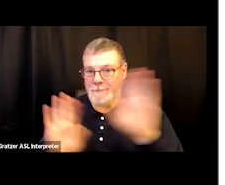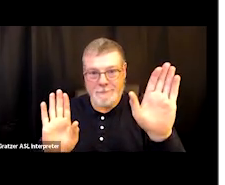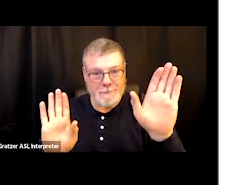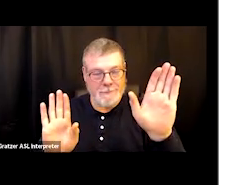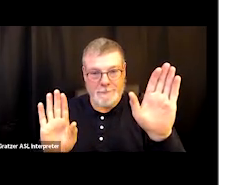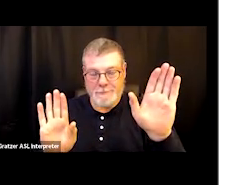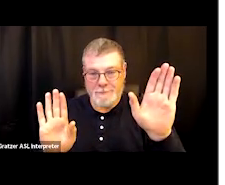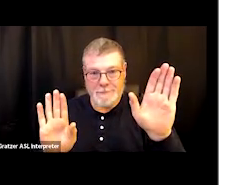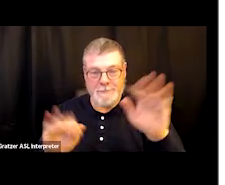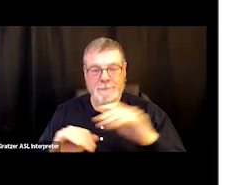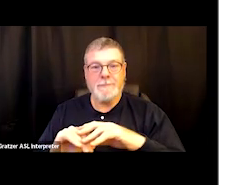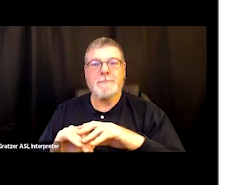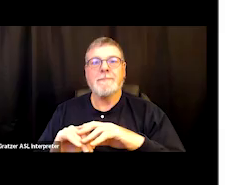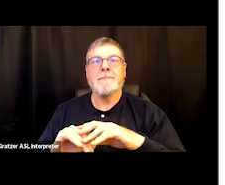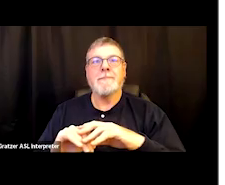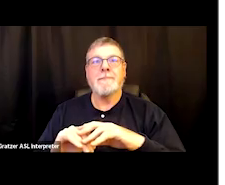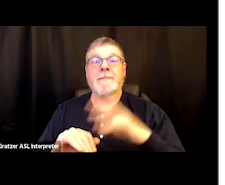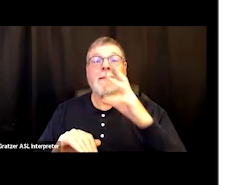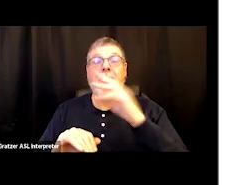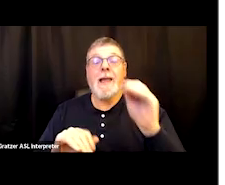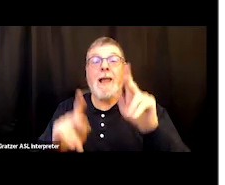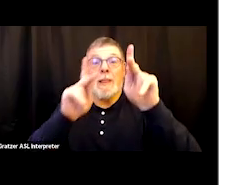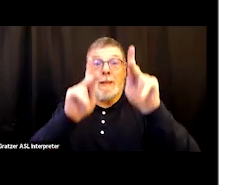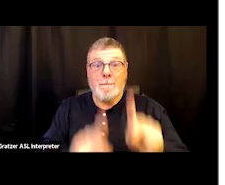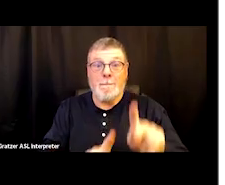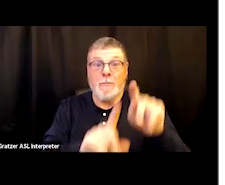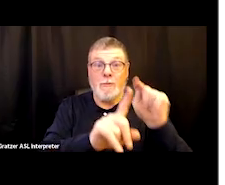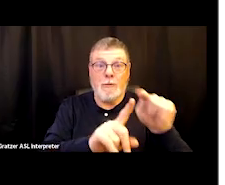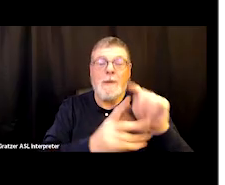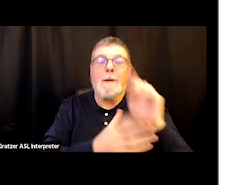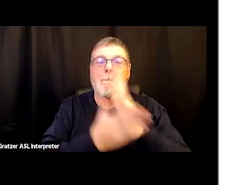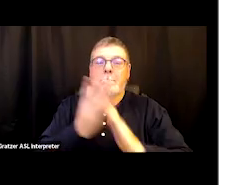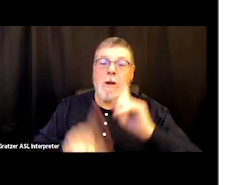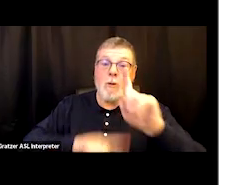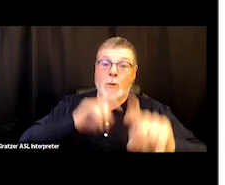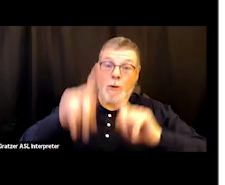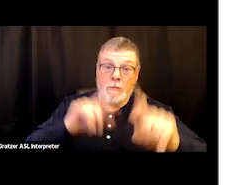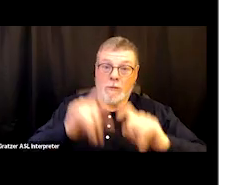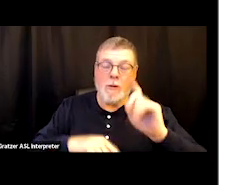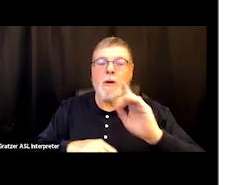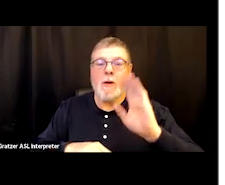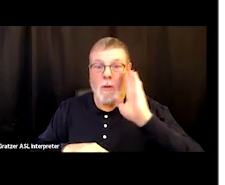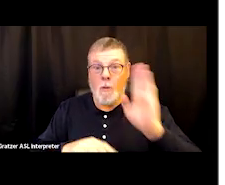And the applicant, as part of the questions, that will automatically be populated